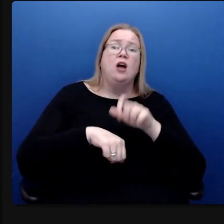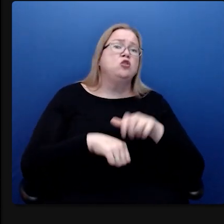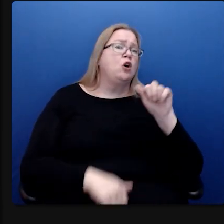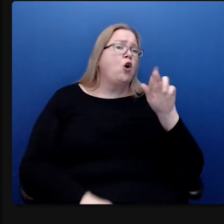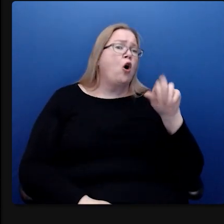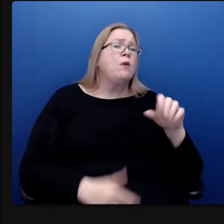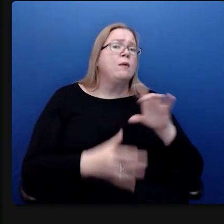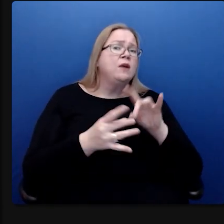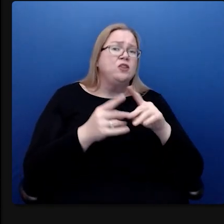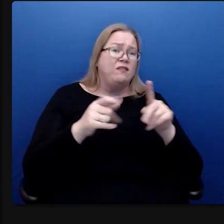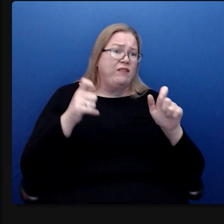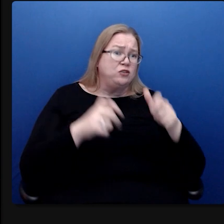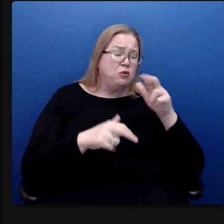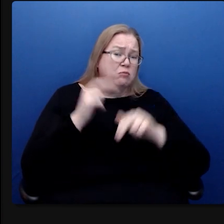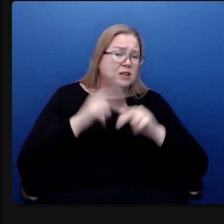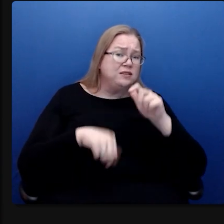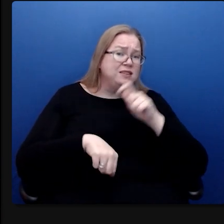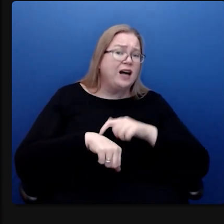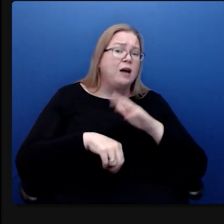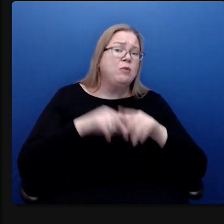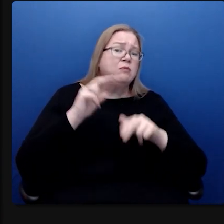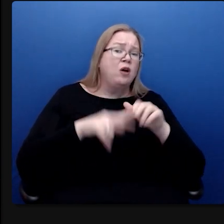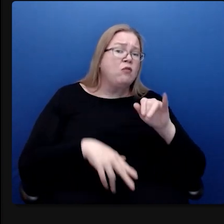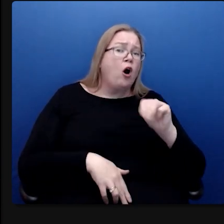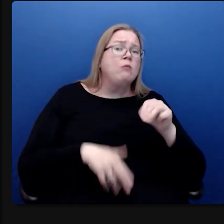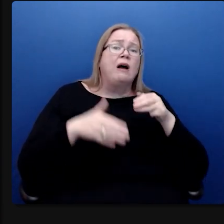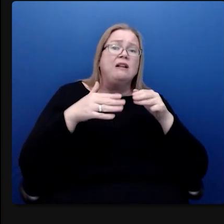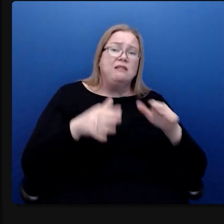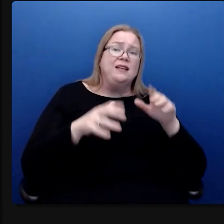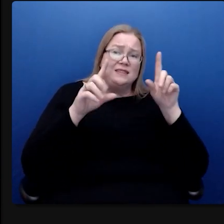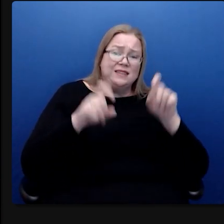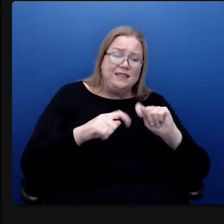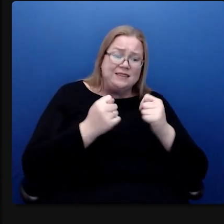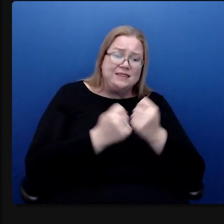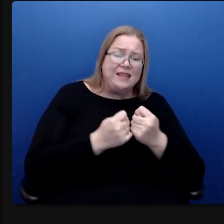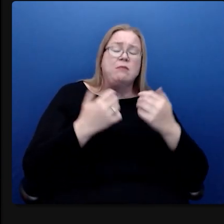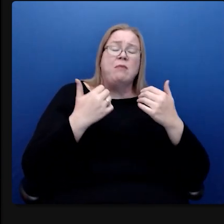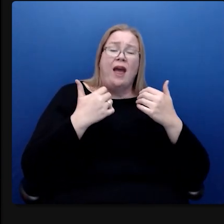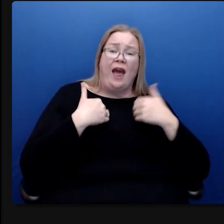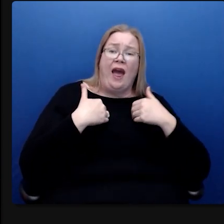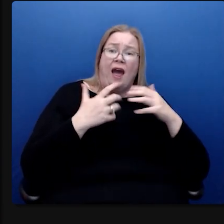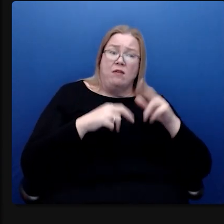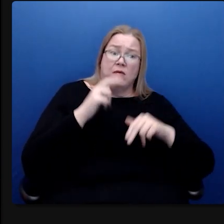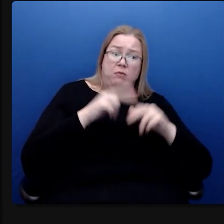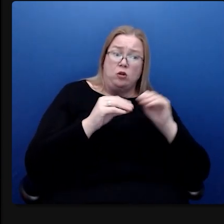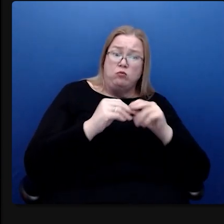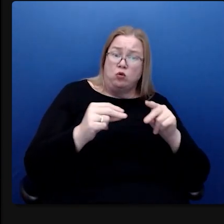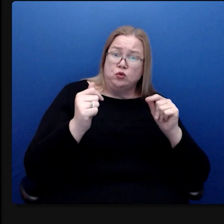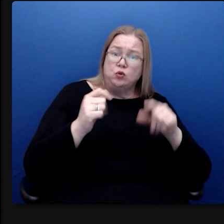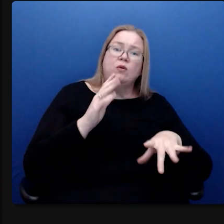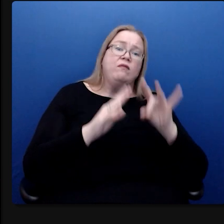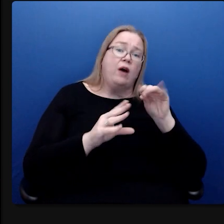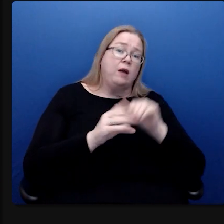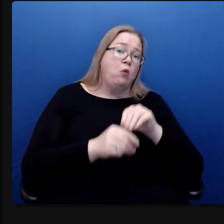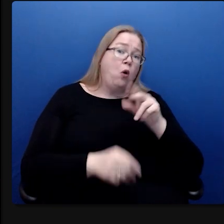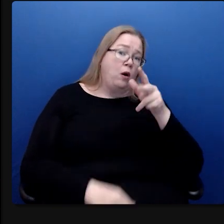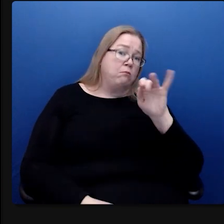Ariel mentioned that faster build times on the bill farm will allow their testing team to get a build sooner and find more bugs.